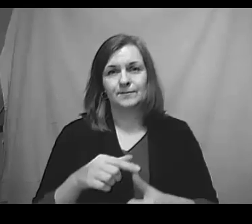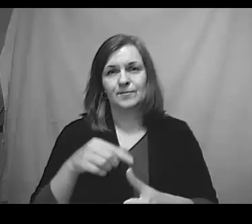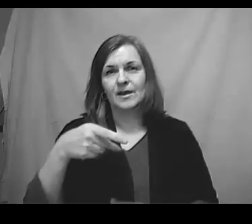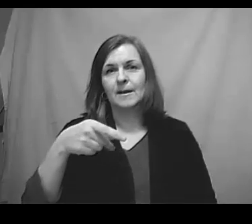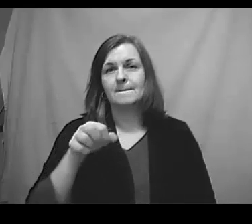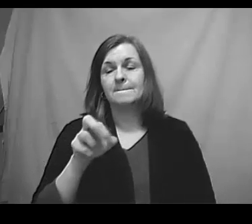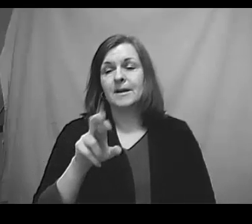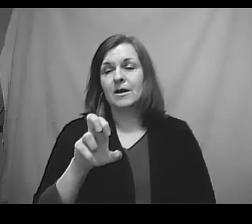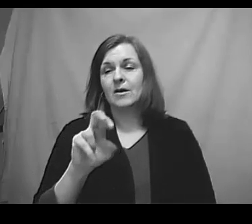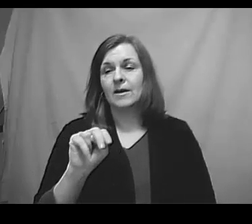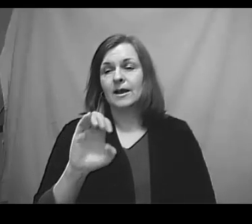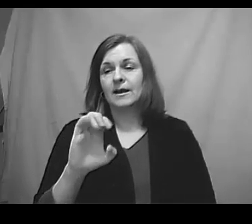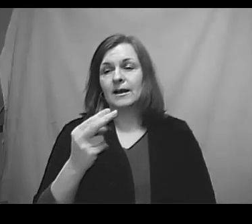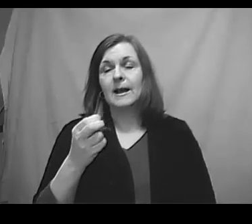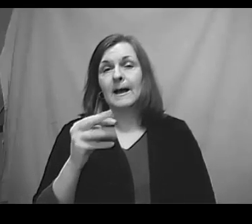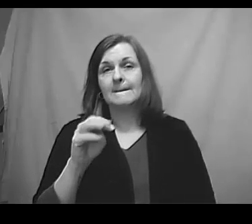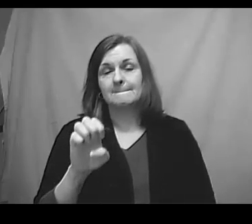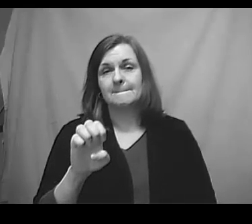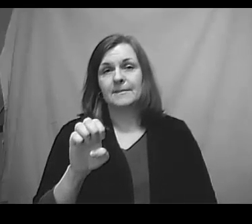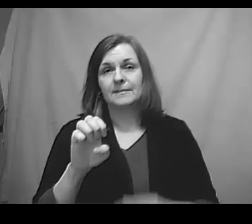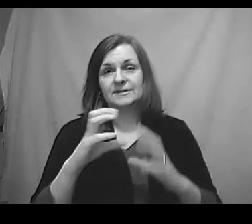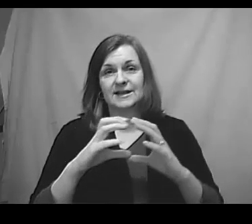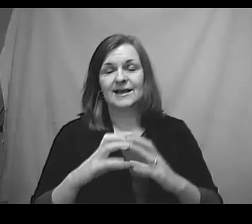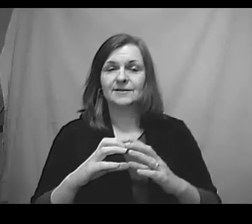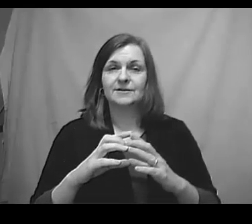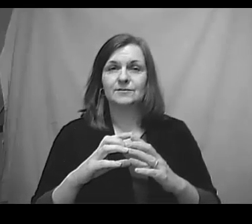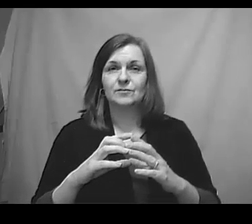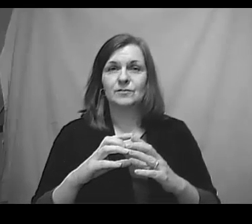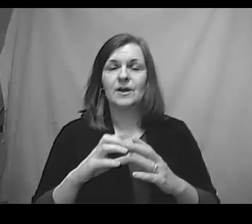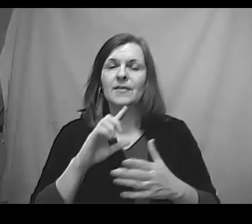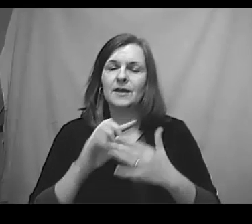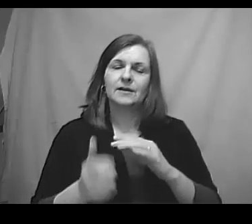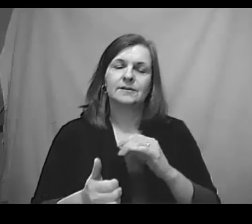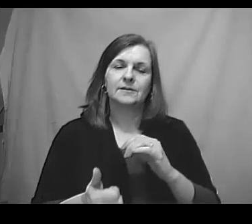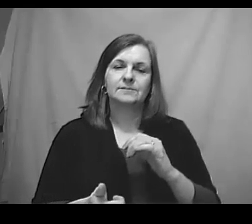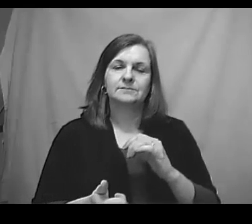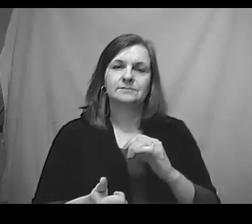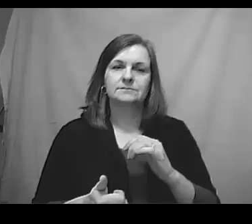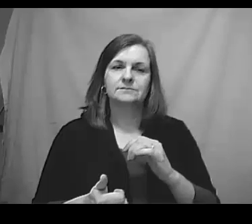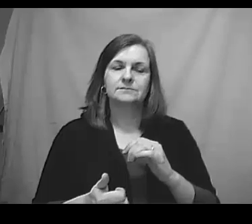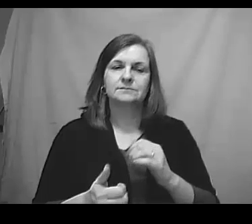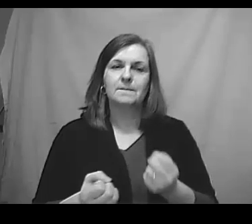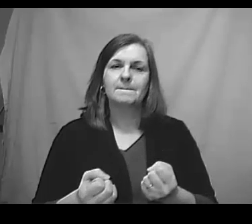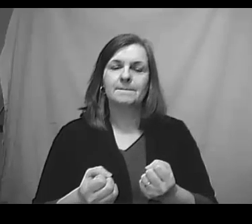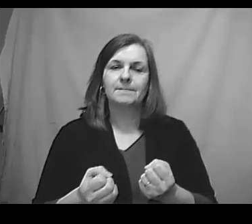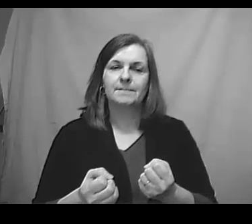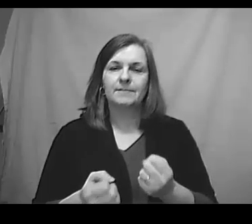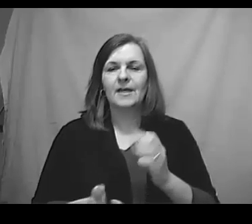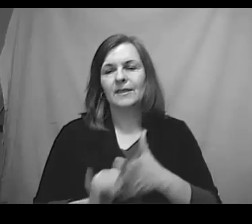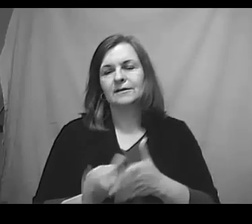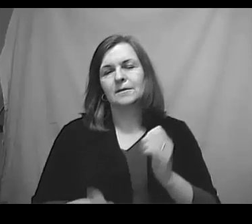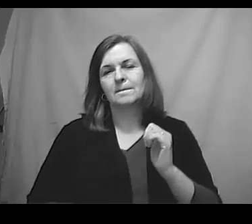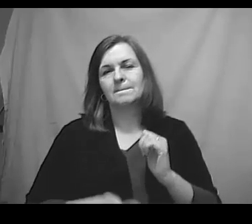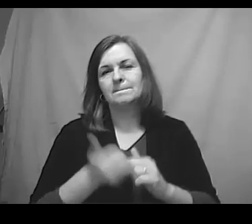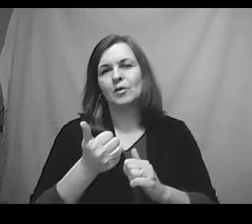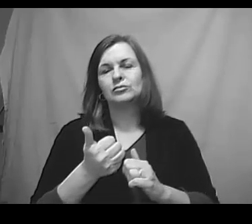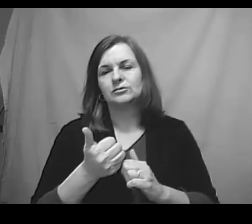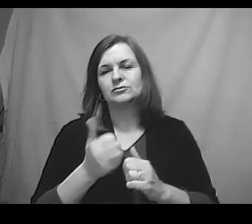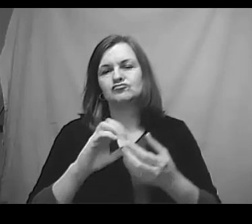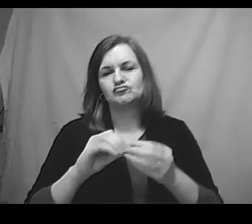parenchyme cells and are actually the most abundant cells that we see in the cells structures